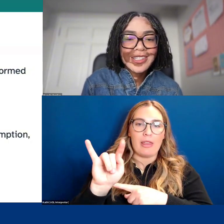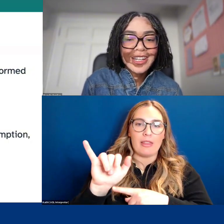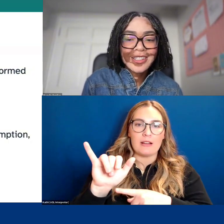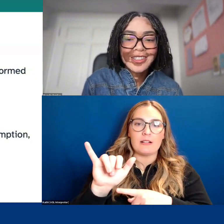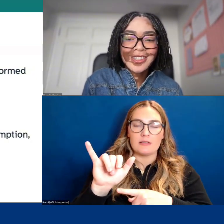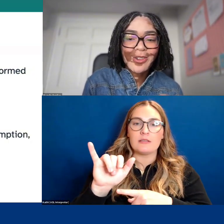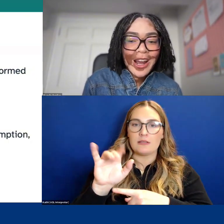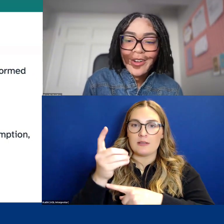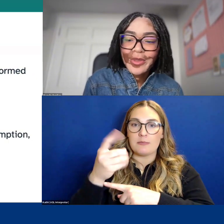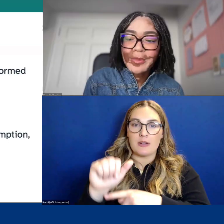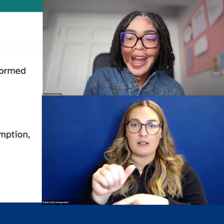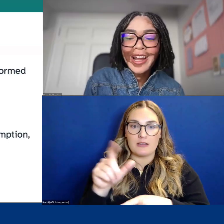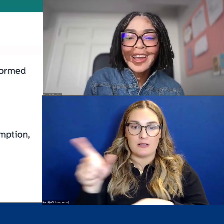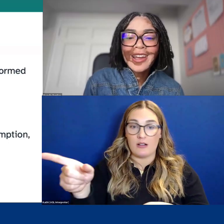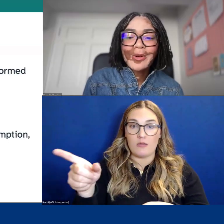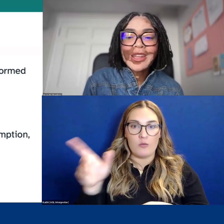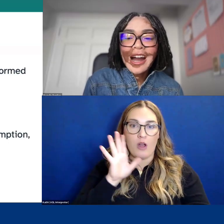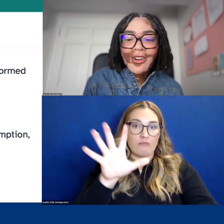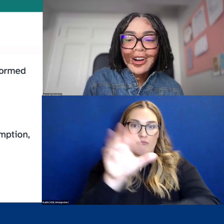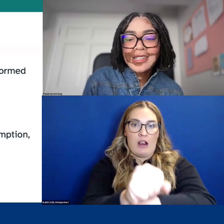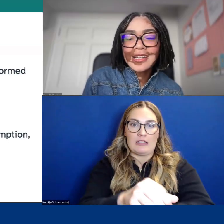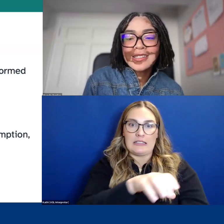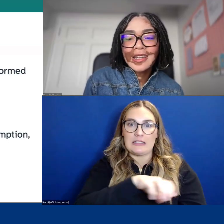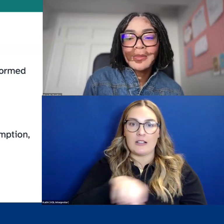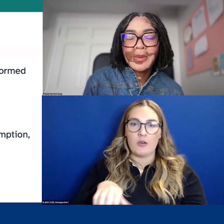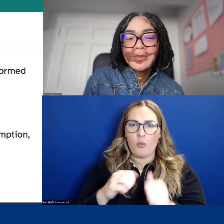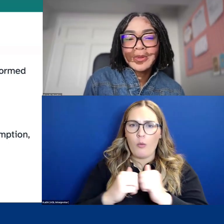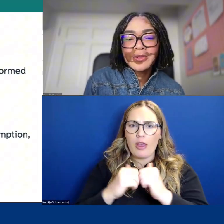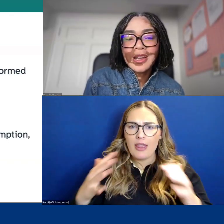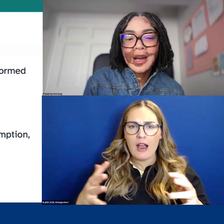c-sections right off the bat without assessing people's